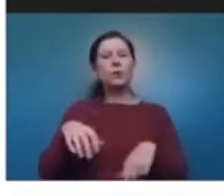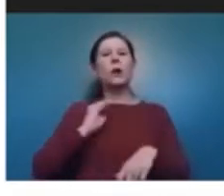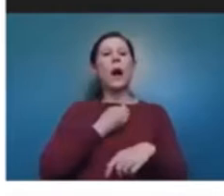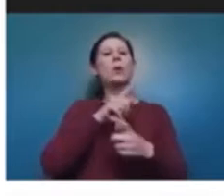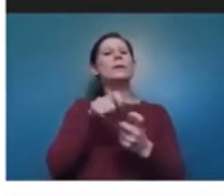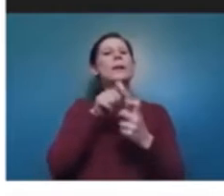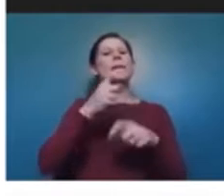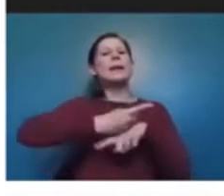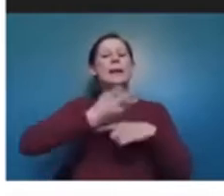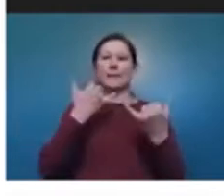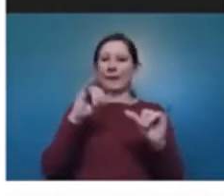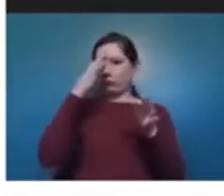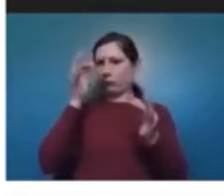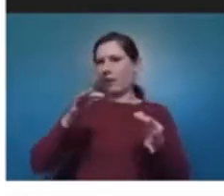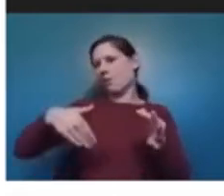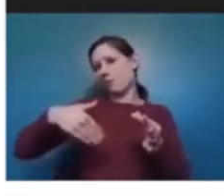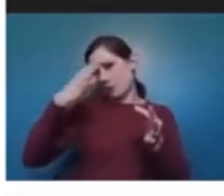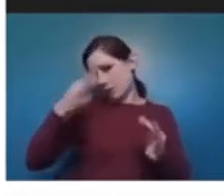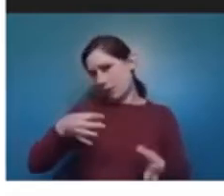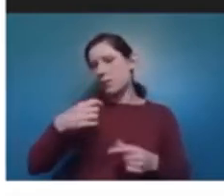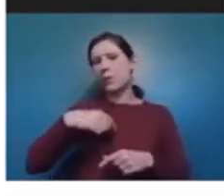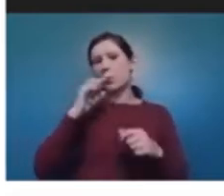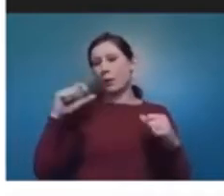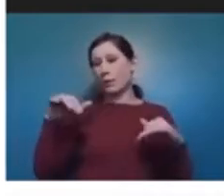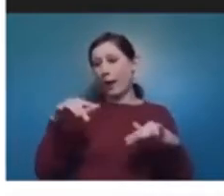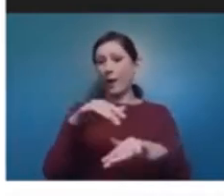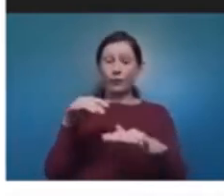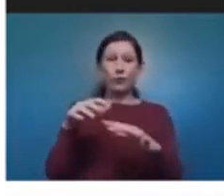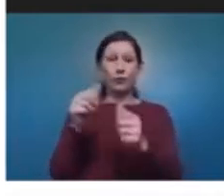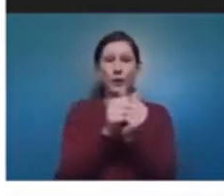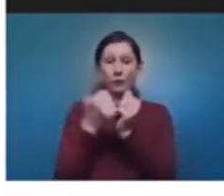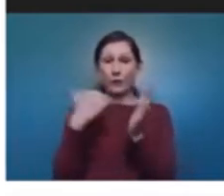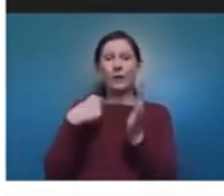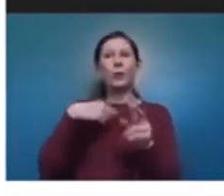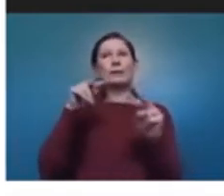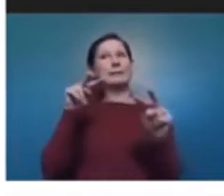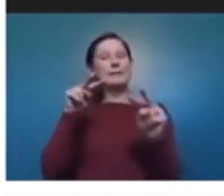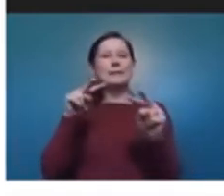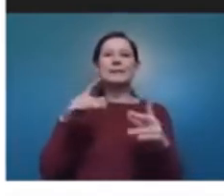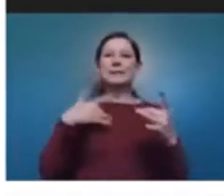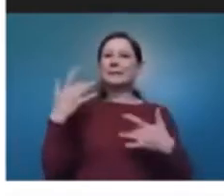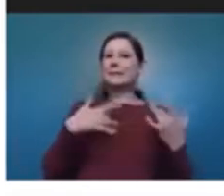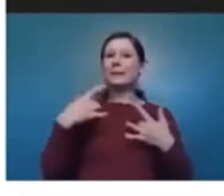still to be determined. We look forward to gathering in person again soon and we hope you can join us virtually by taking in